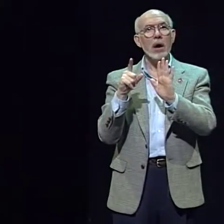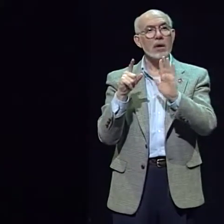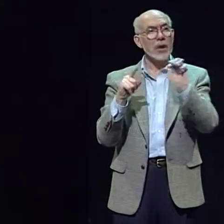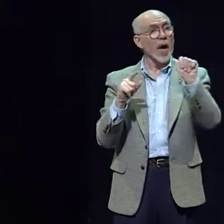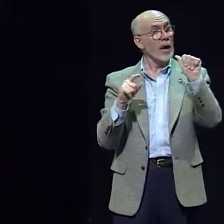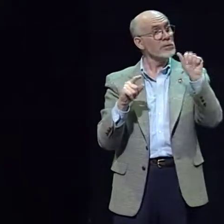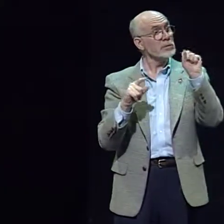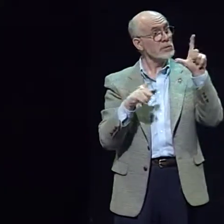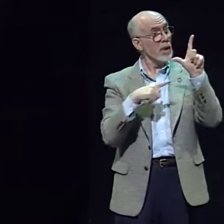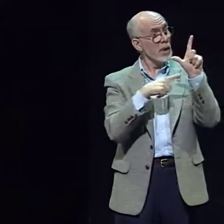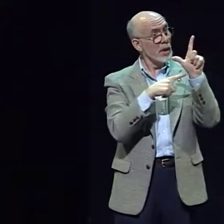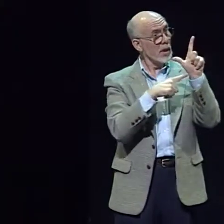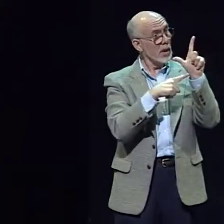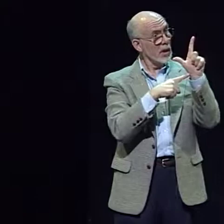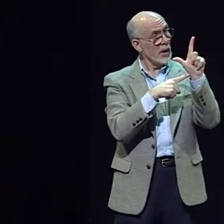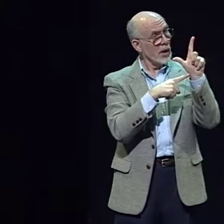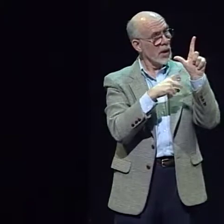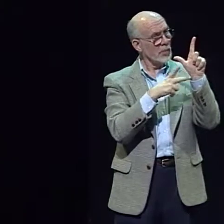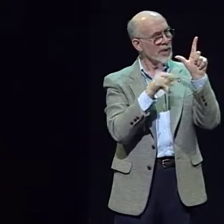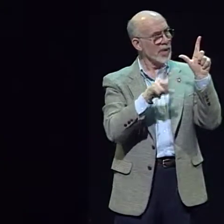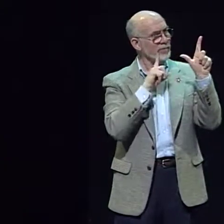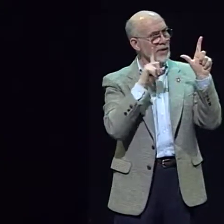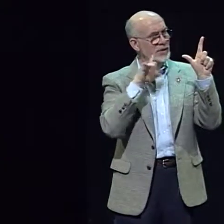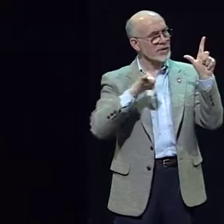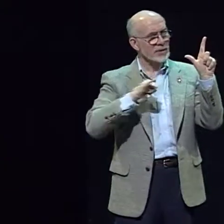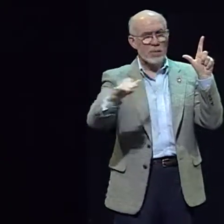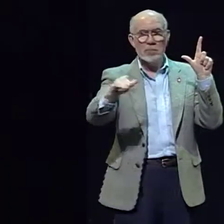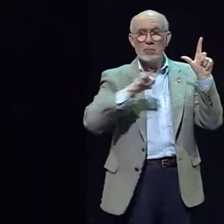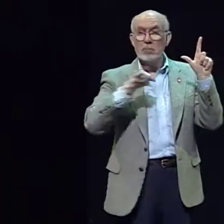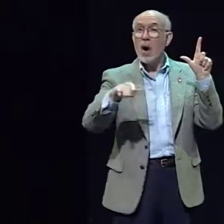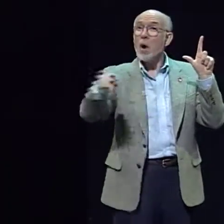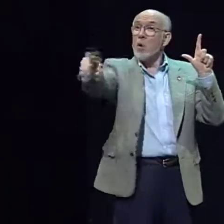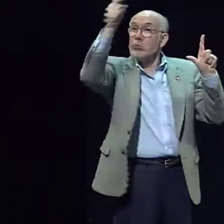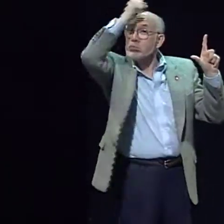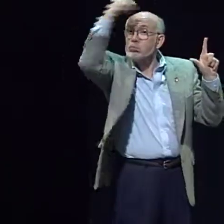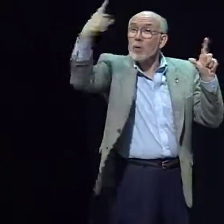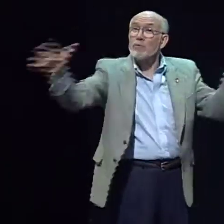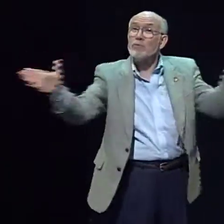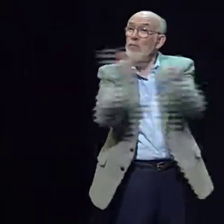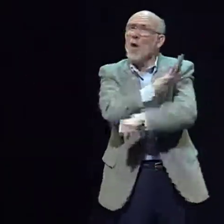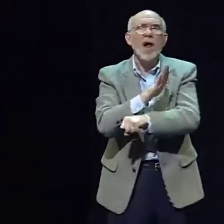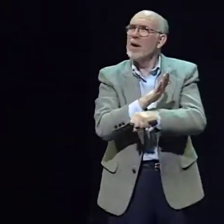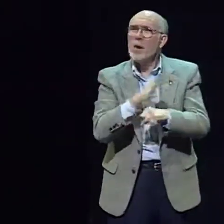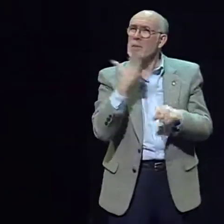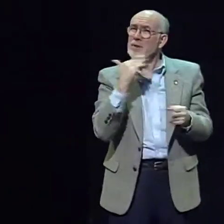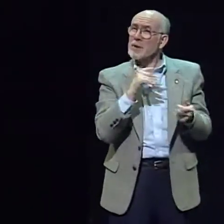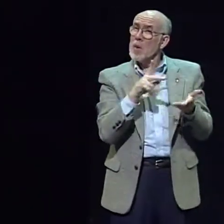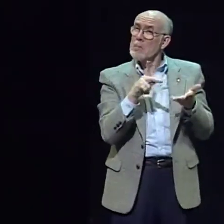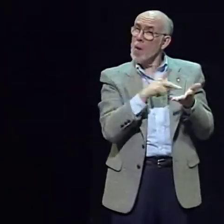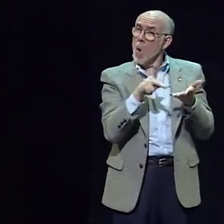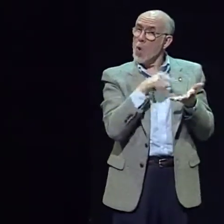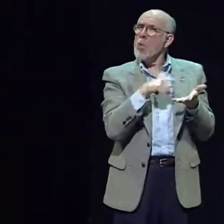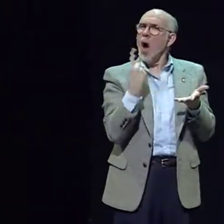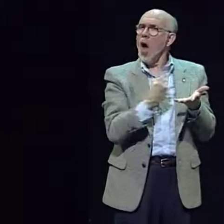WE SHARE A BACKGROUND-- ONE BEING THAT WE ARE FLUENT IN AMERICAN SIGN LANGUAGE, SECONDLY THAT WE ARE DEAF.